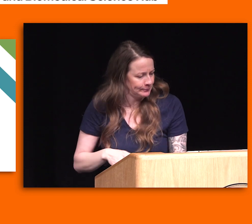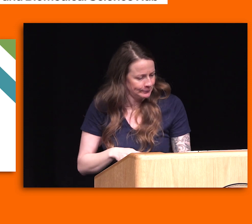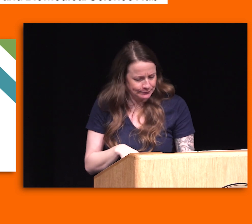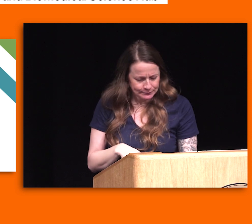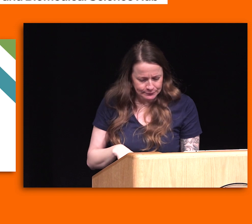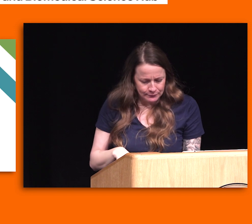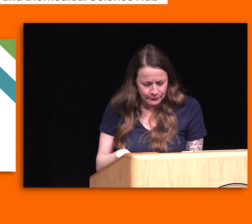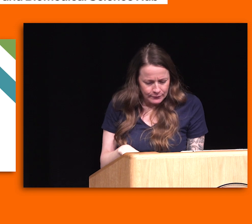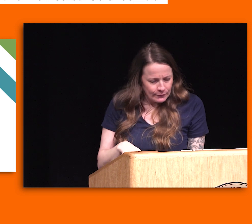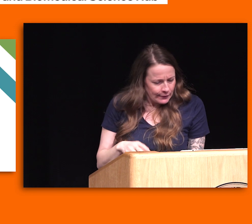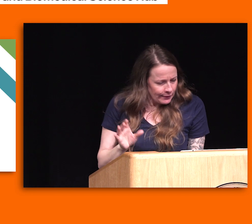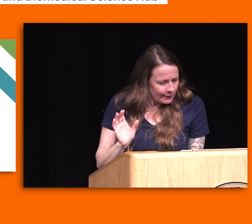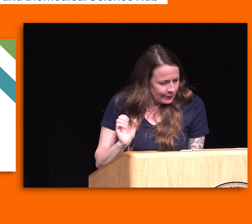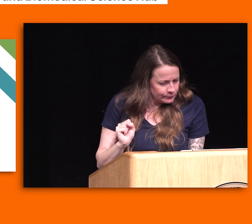But I was in a very familiar environment.